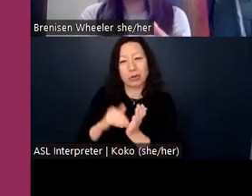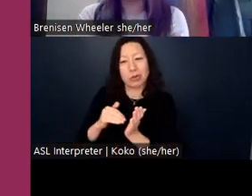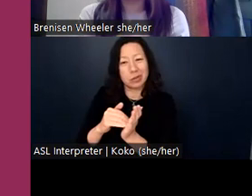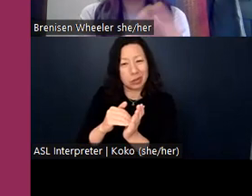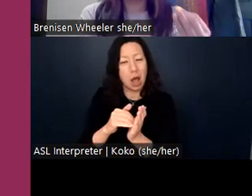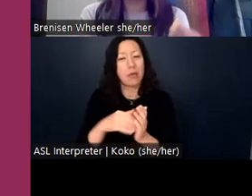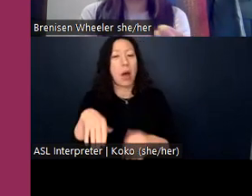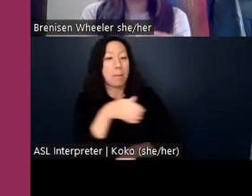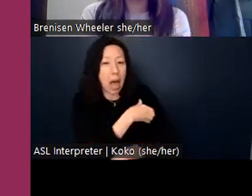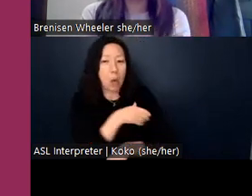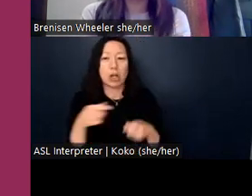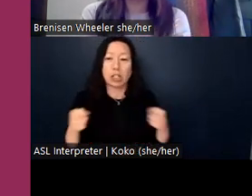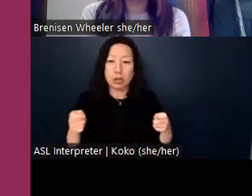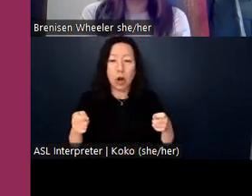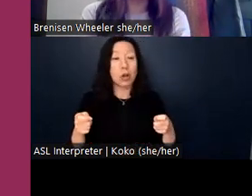these tables. 12:19:43 In the we also included a link on